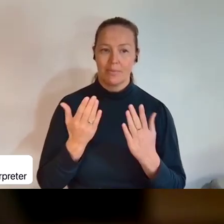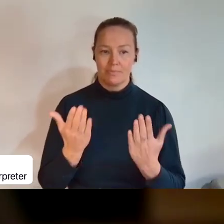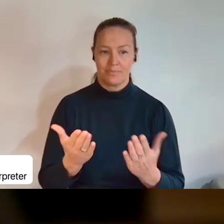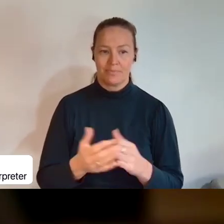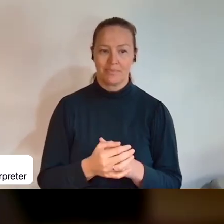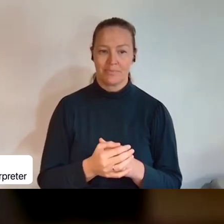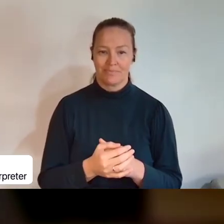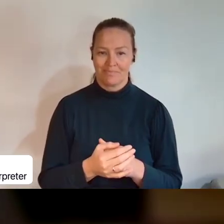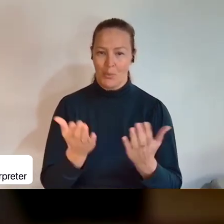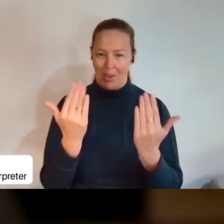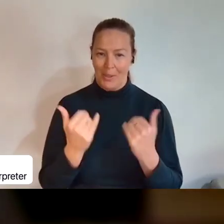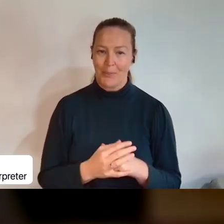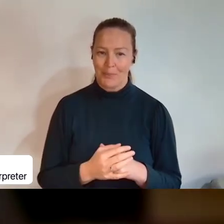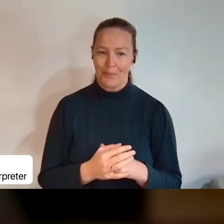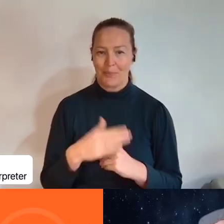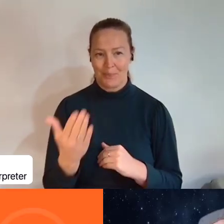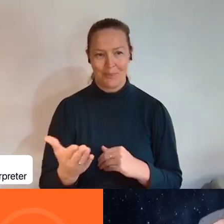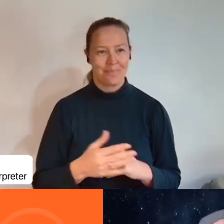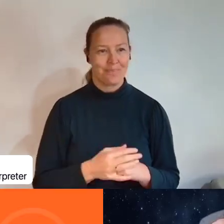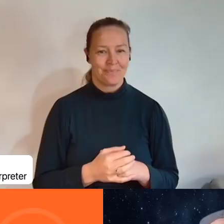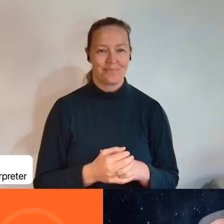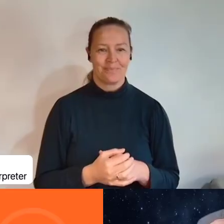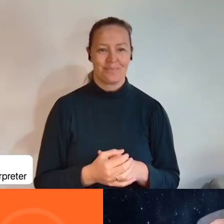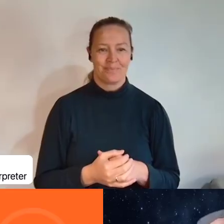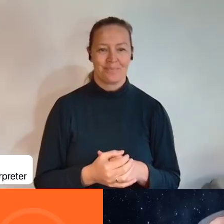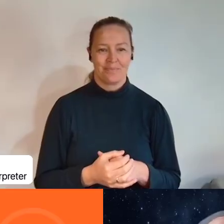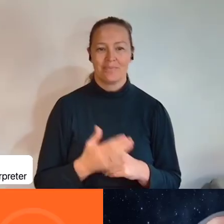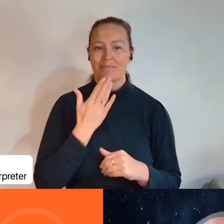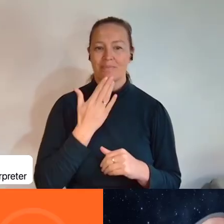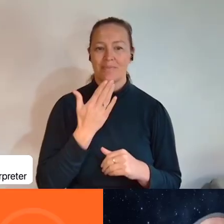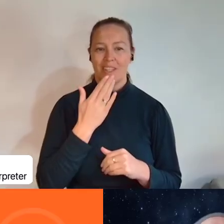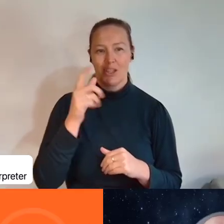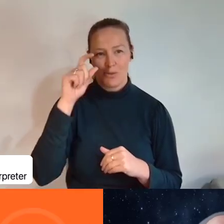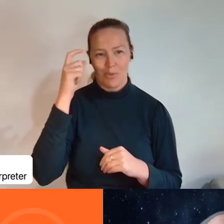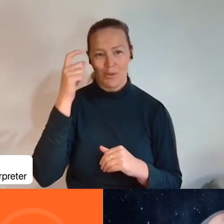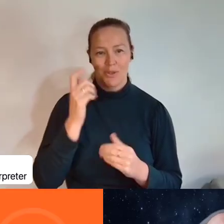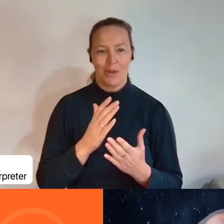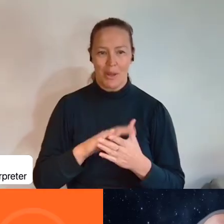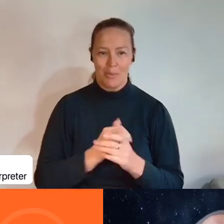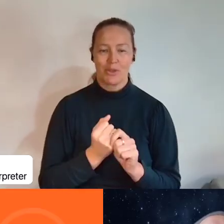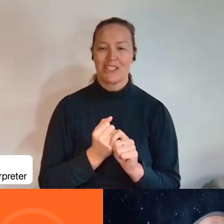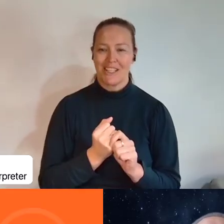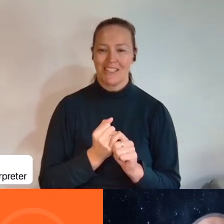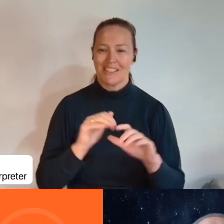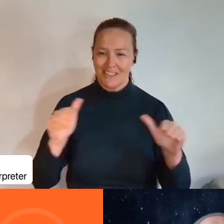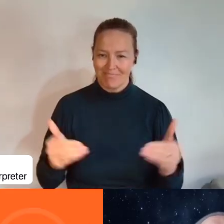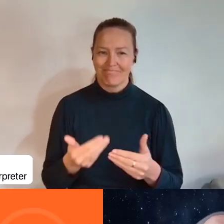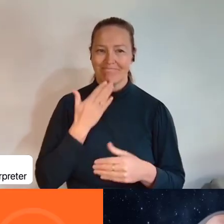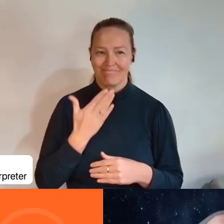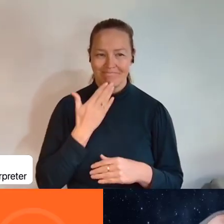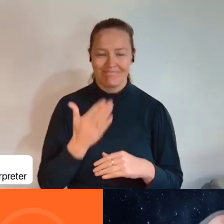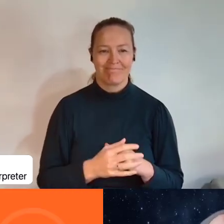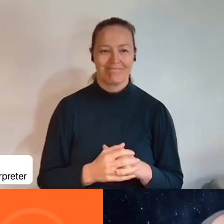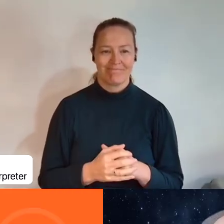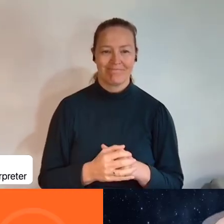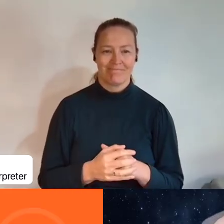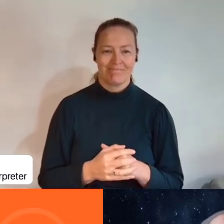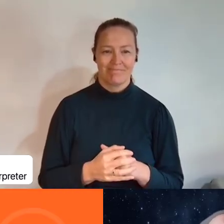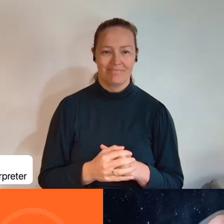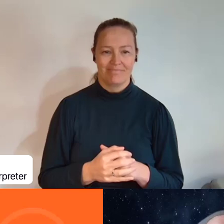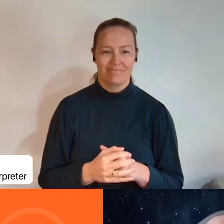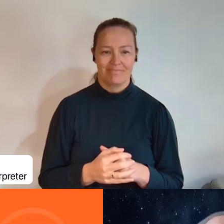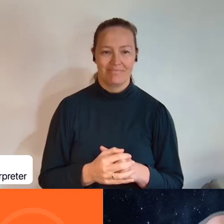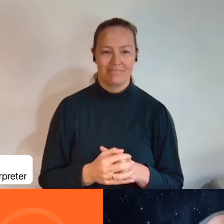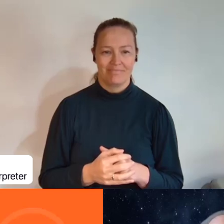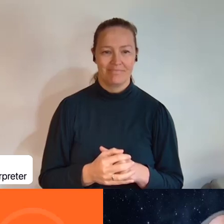welcome. Over to you. Thank you very much, Mojo, I really appreciate the introduction. So as Mojo has